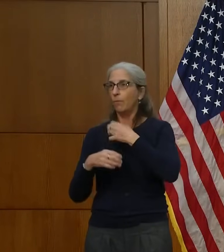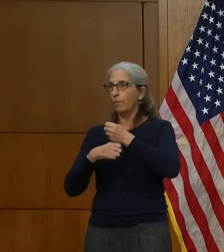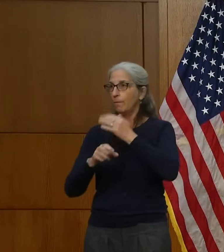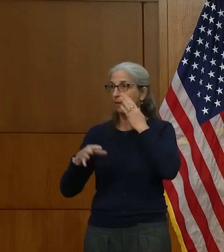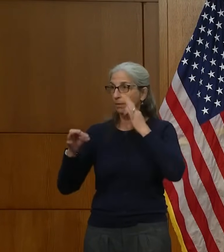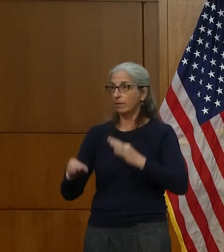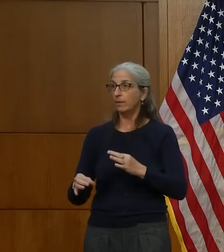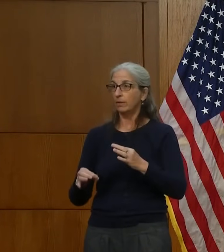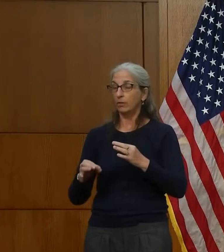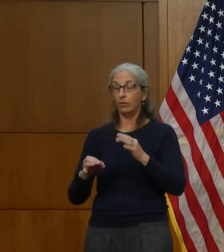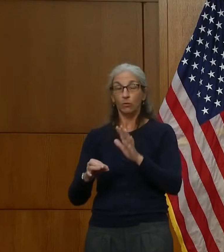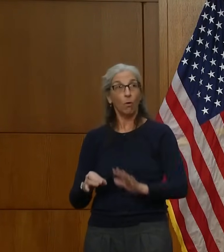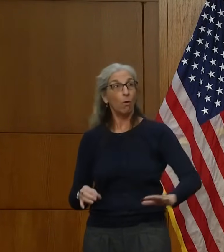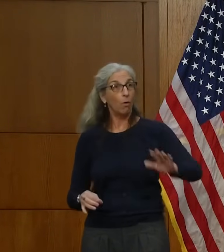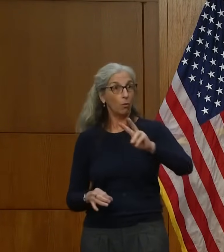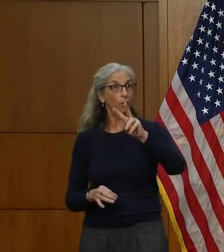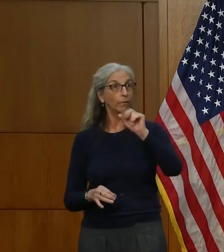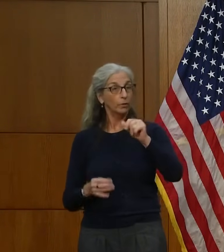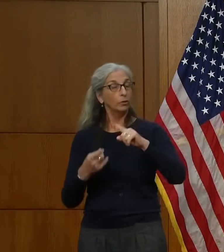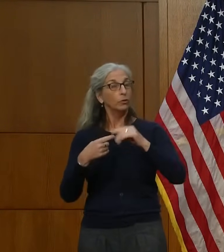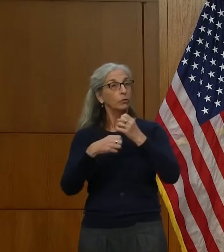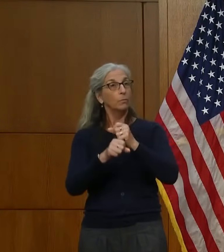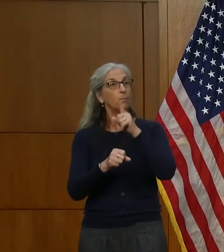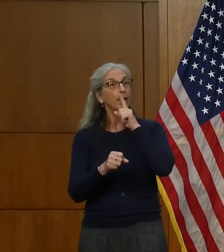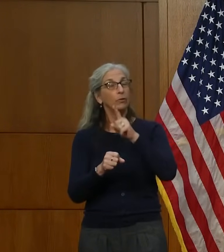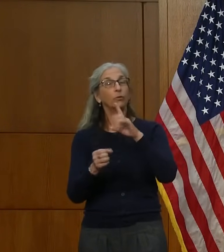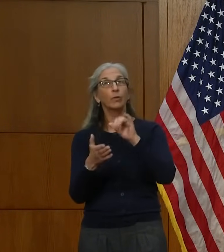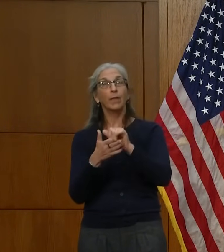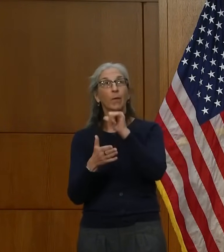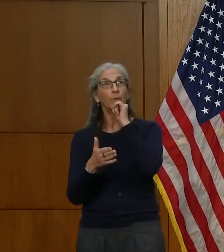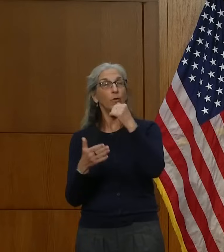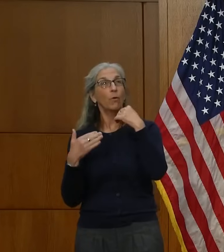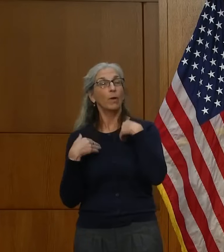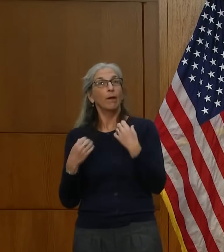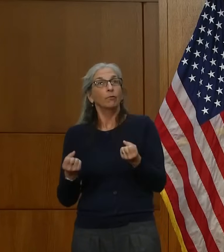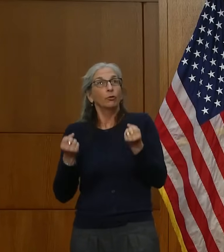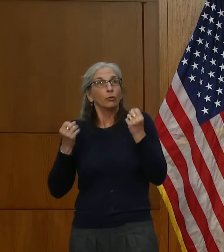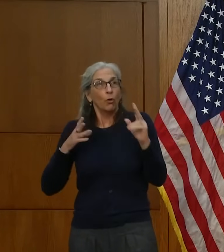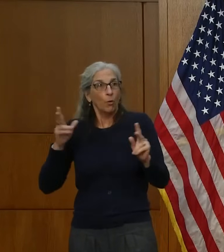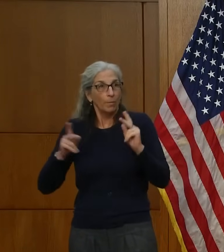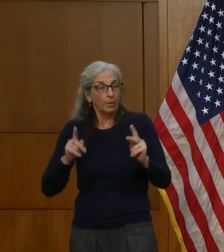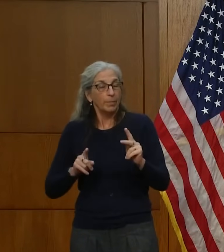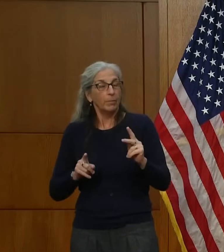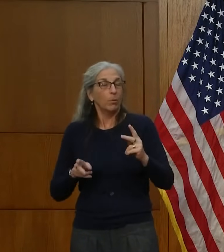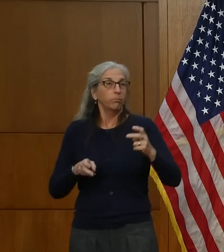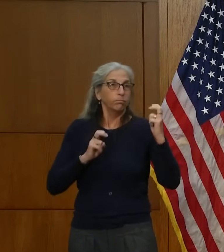REFERRING TO WHAT HAVE WE LEARNED AND. AND HOW WE WERE